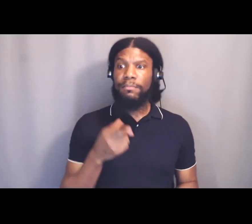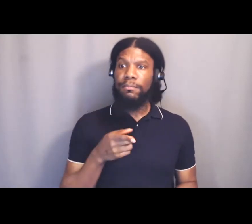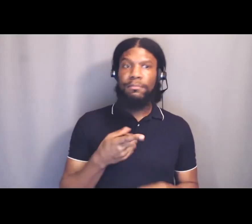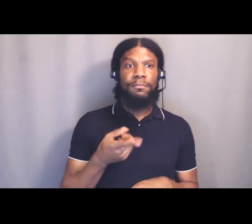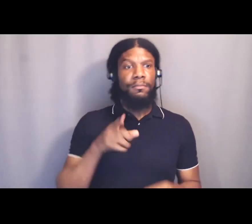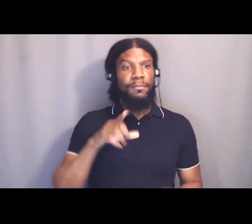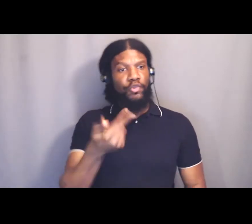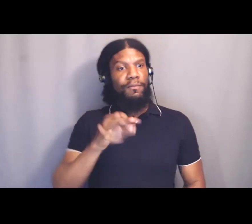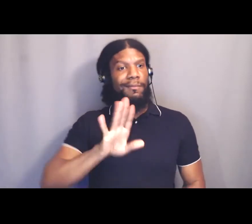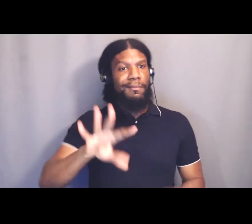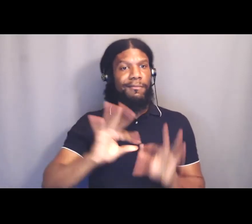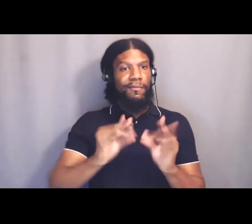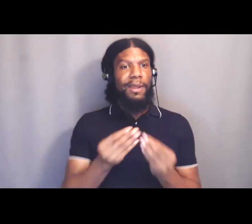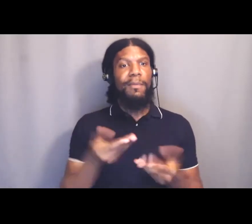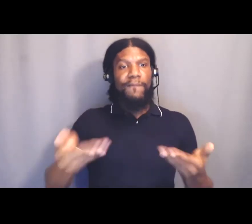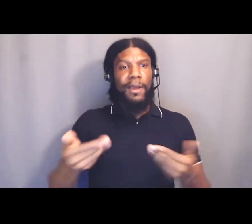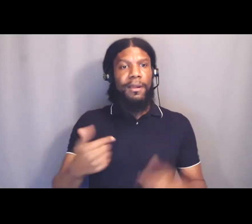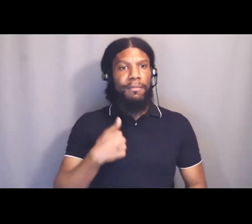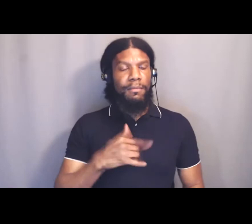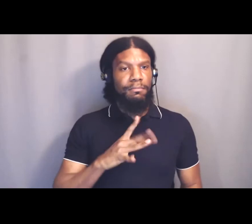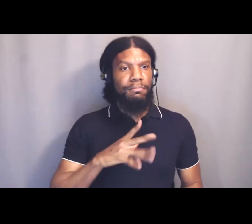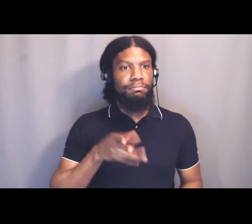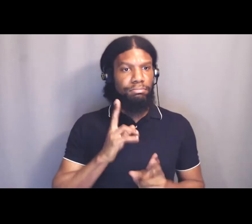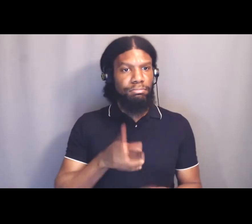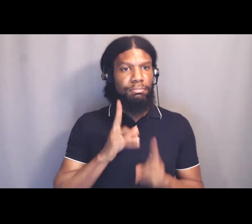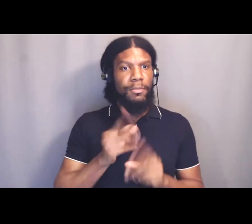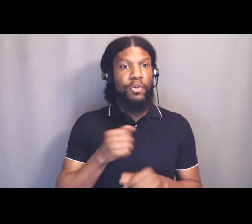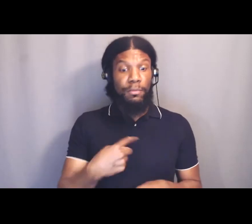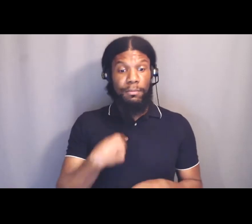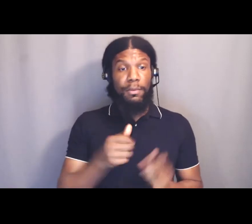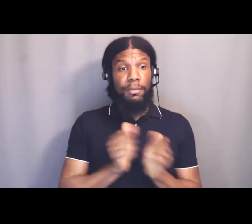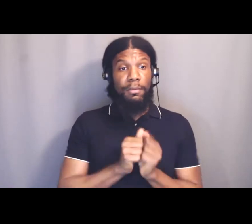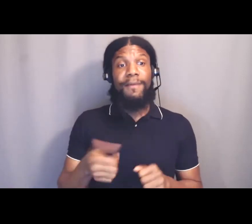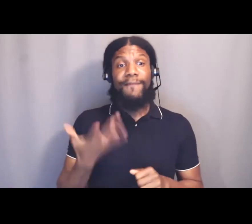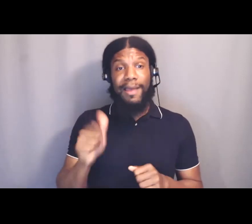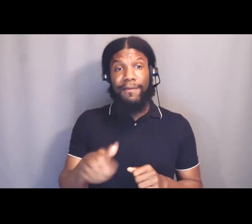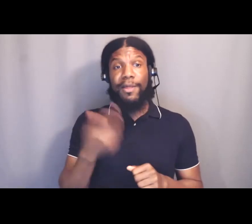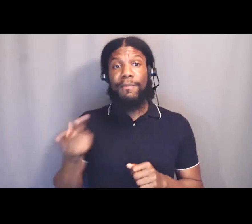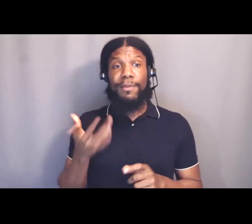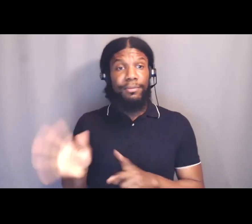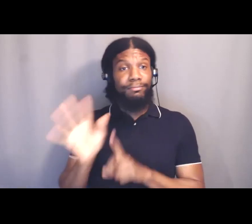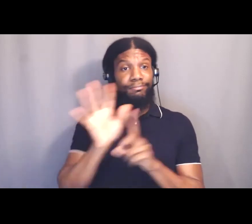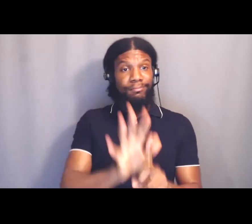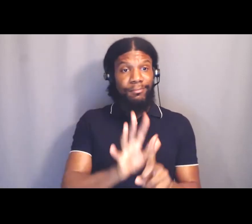And so I went along with about five other reps from Black Lives Matter around the country.